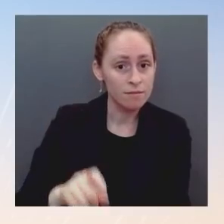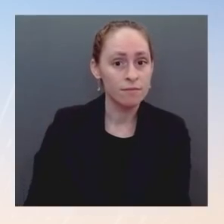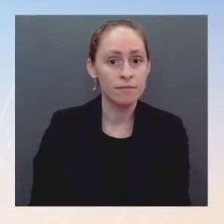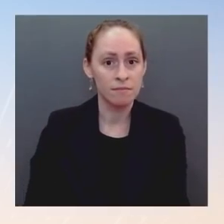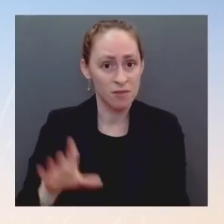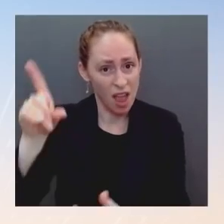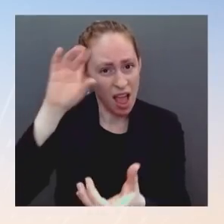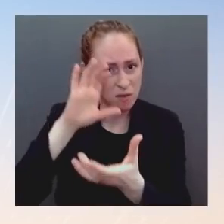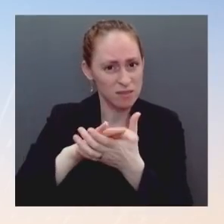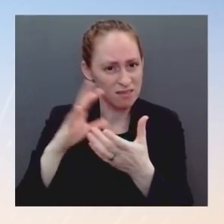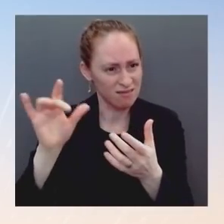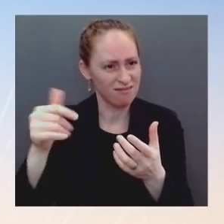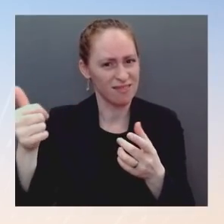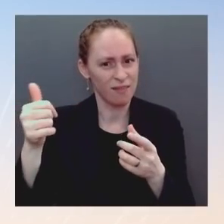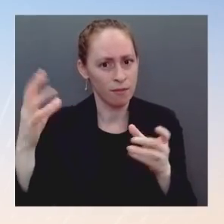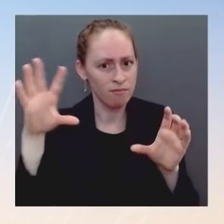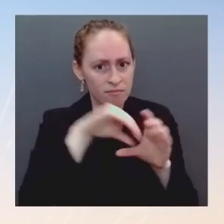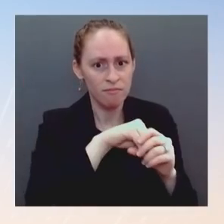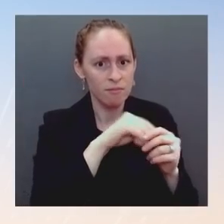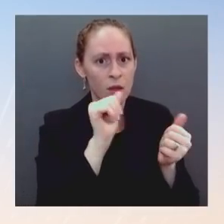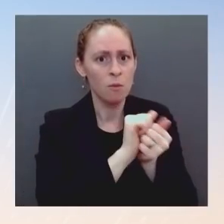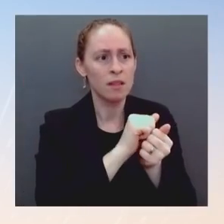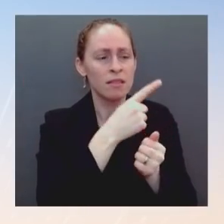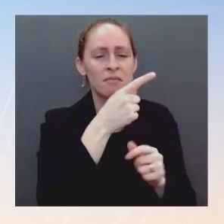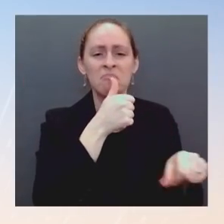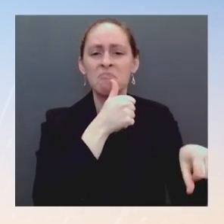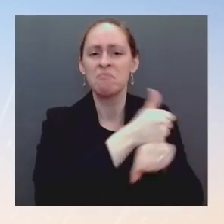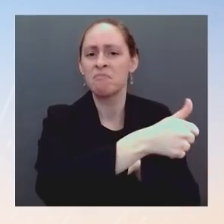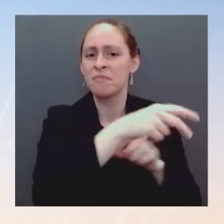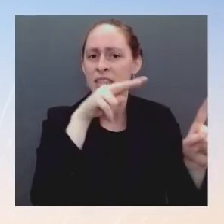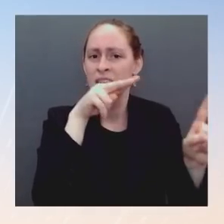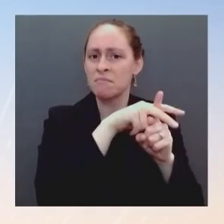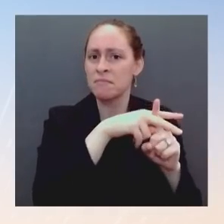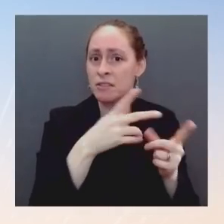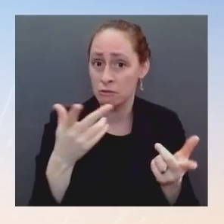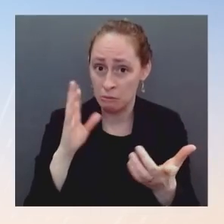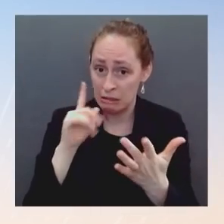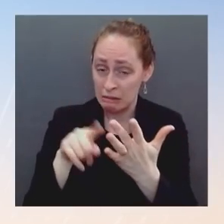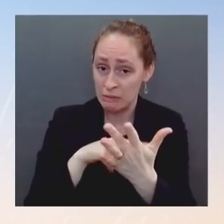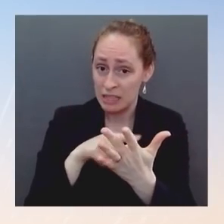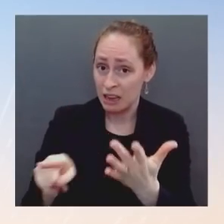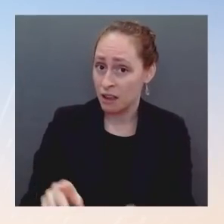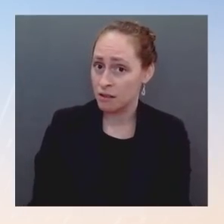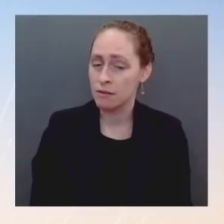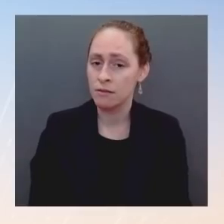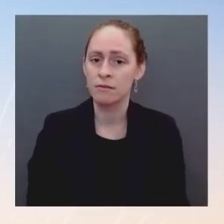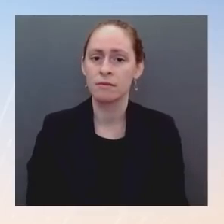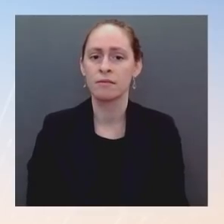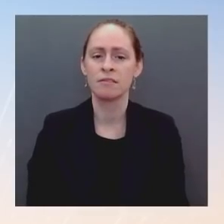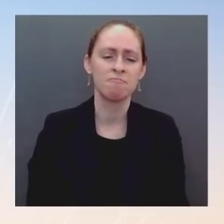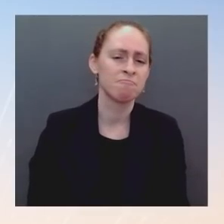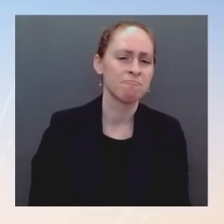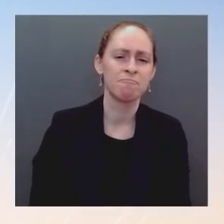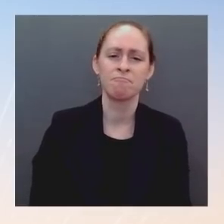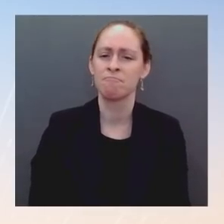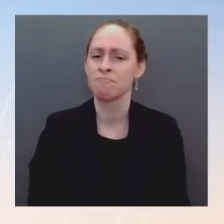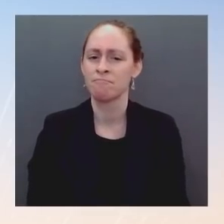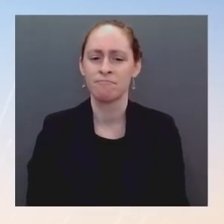were the determinant in her being nominated for this role. And I -- I think it's a little questionable for anyone to raise otherwise.